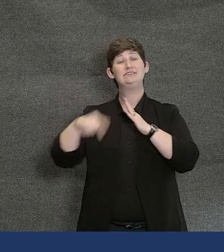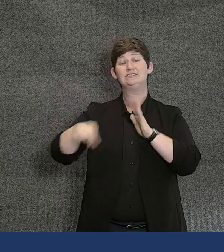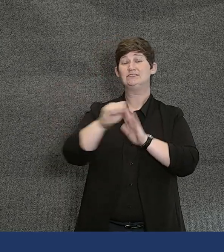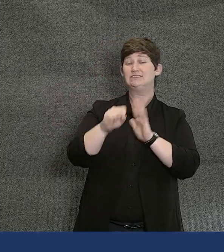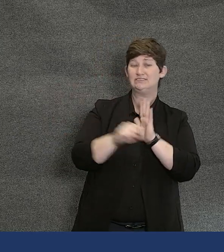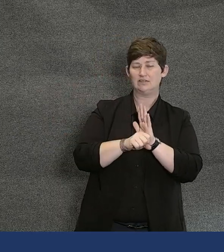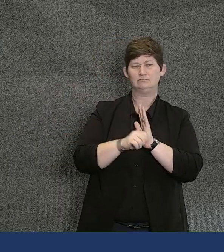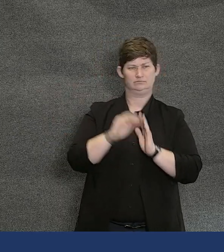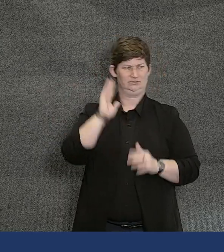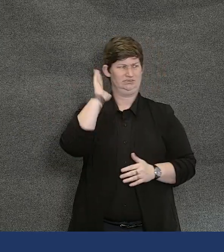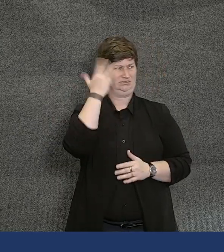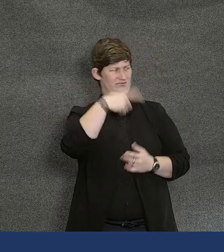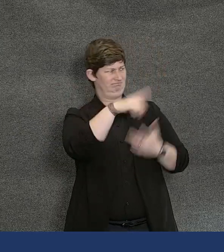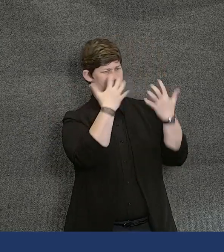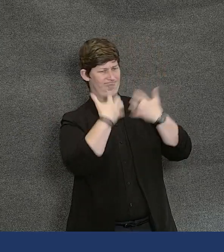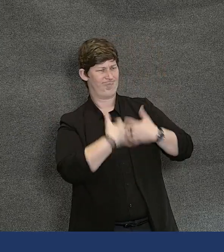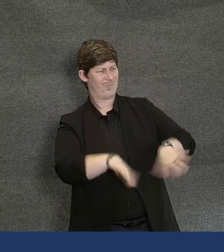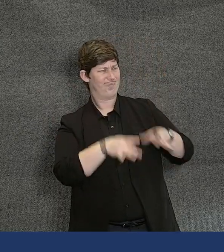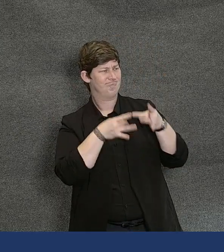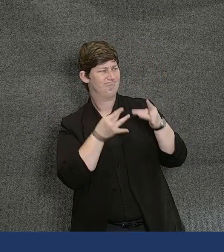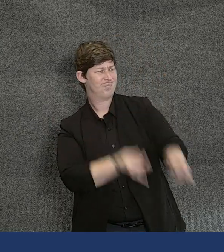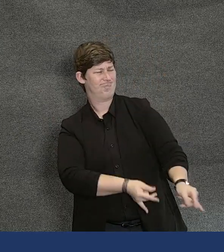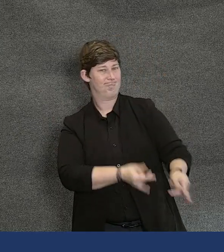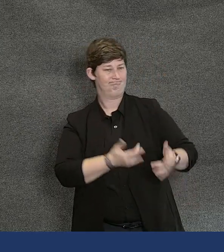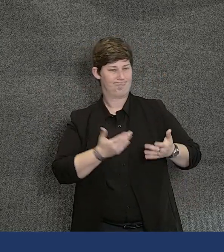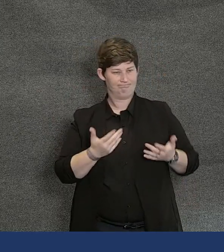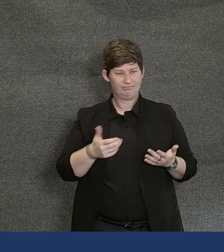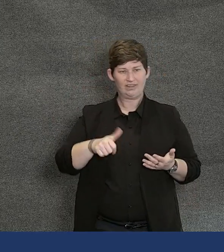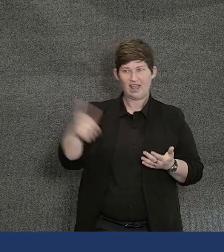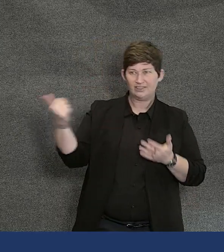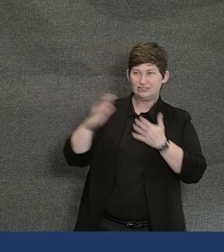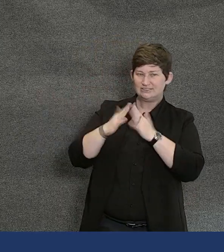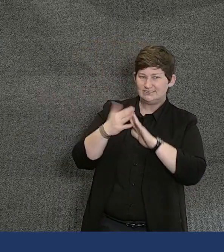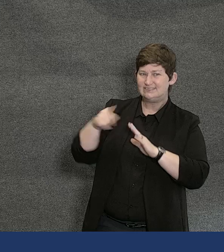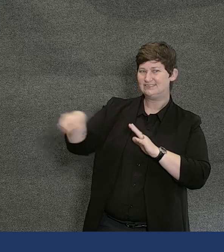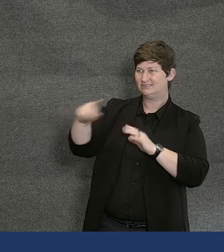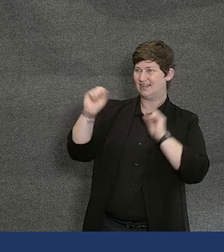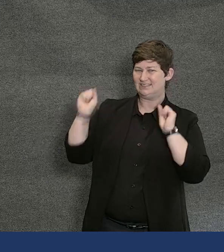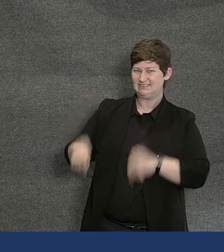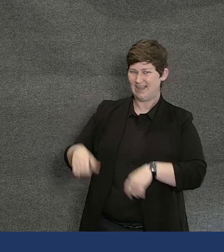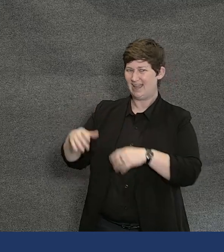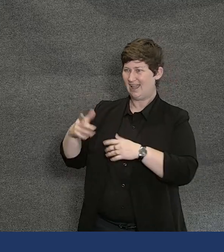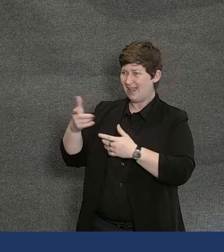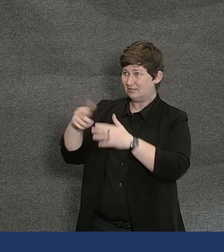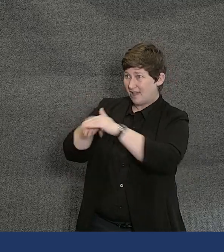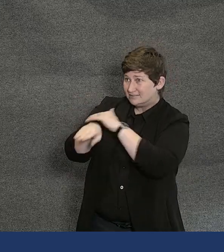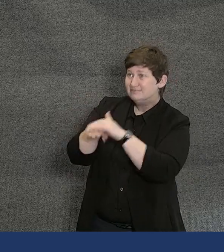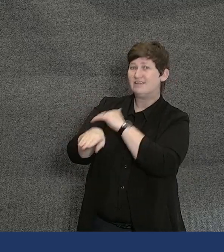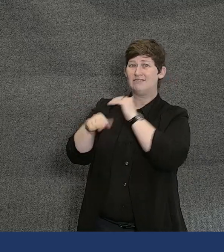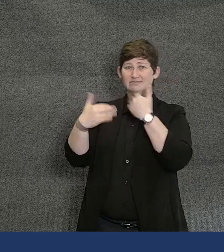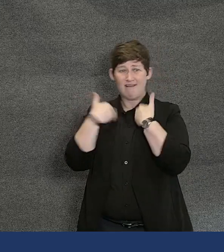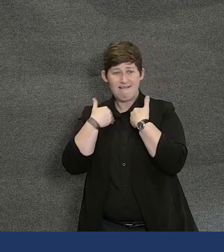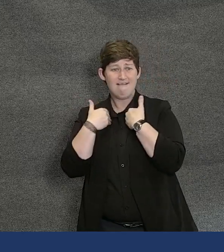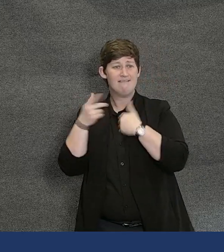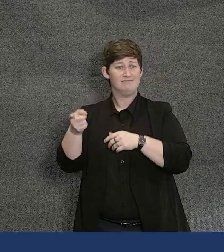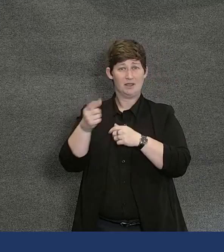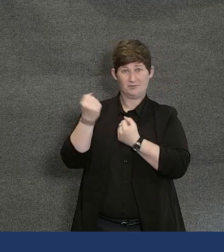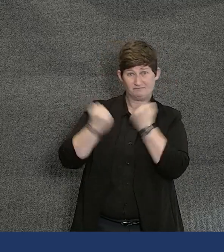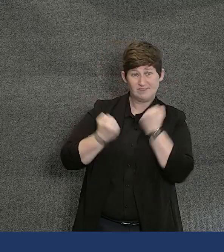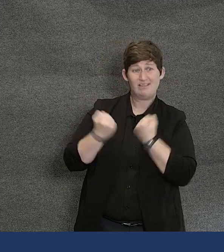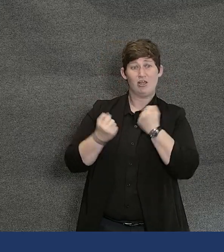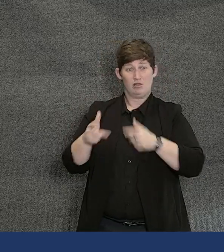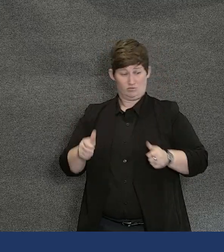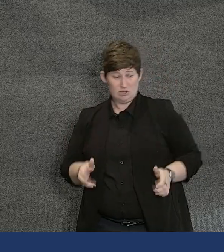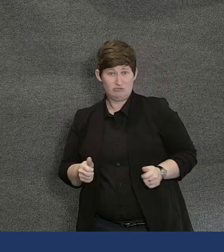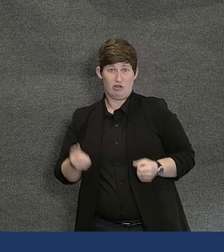So in other cities, you can get wheelchair-accessible vehicle